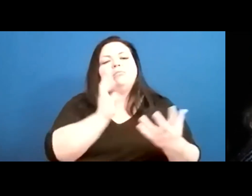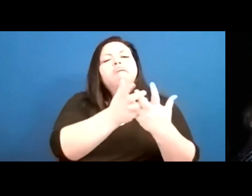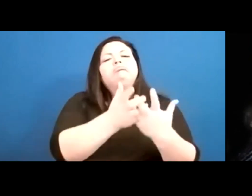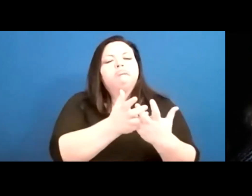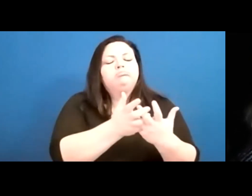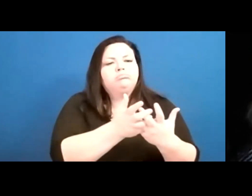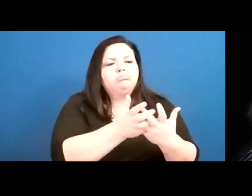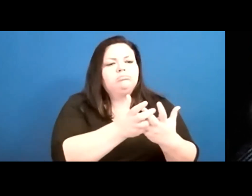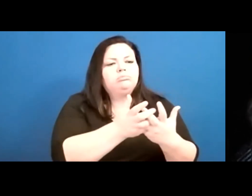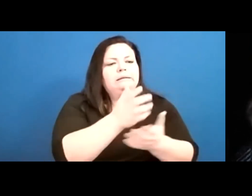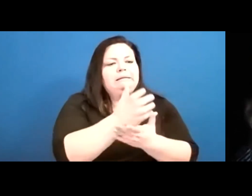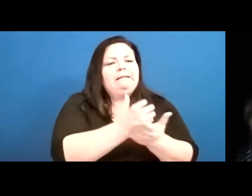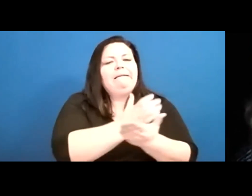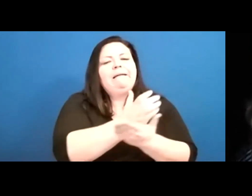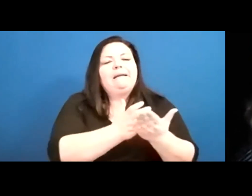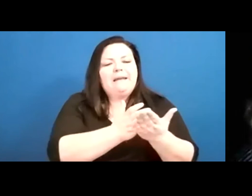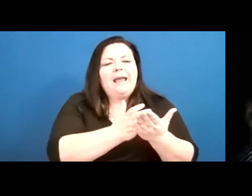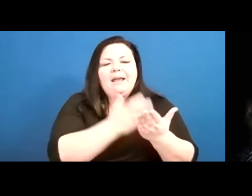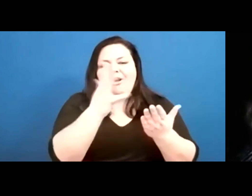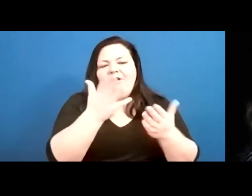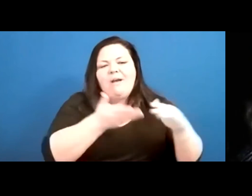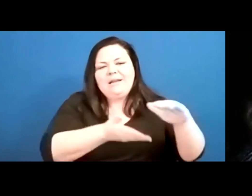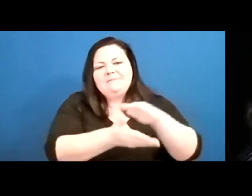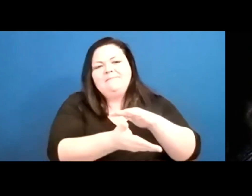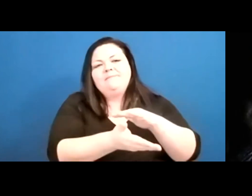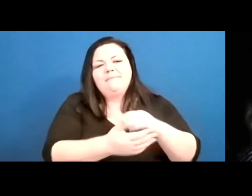cream pound cake/ already in the oven/